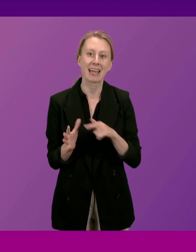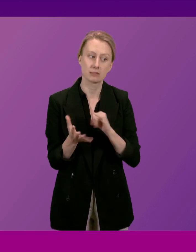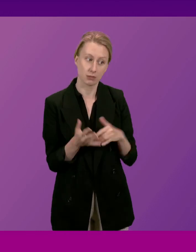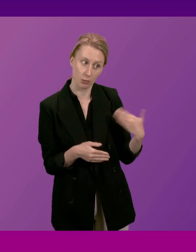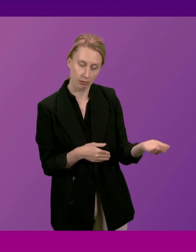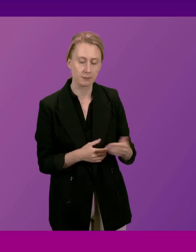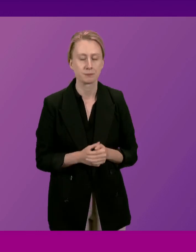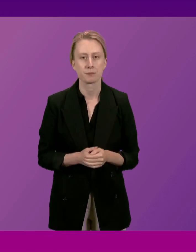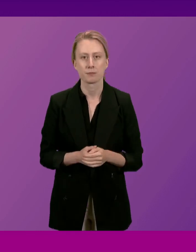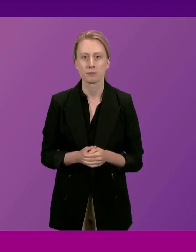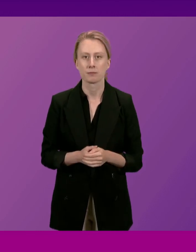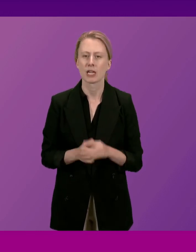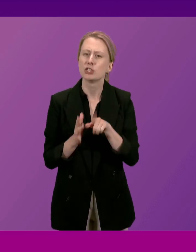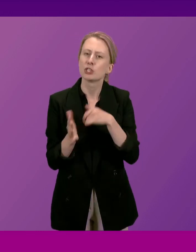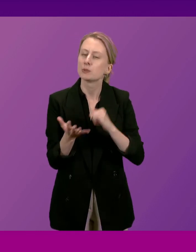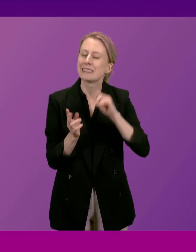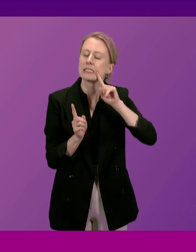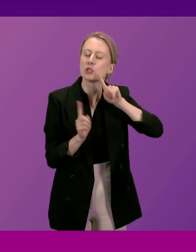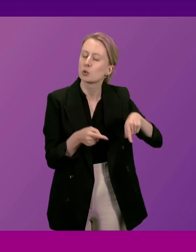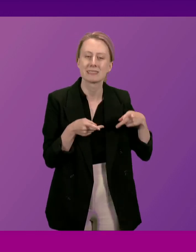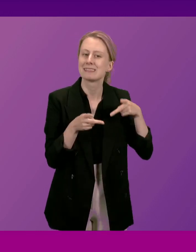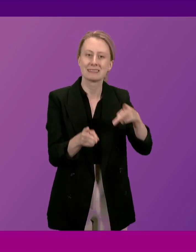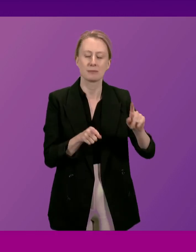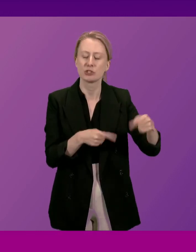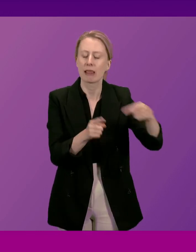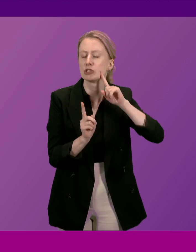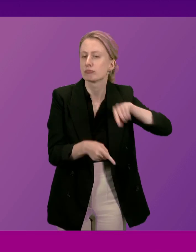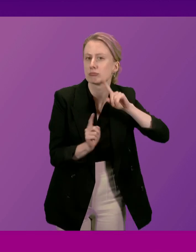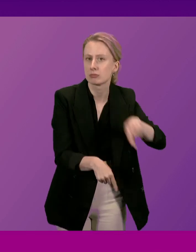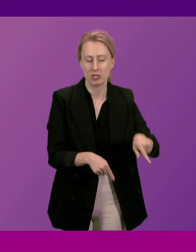John Swinney ignores the wider systemic challenges. The crisis did not emerge overnight;